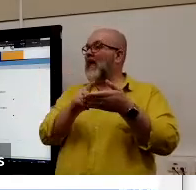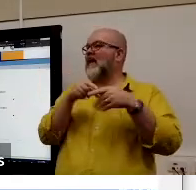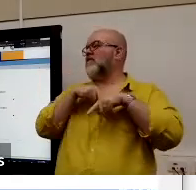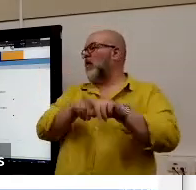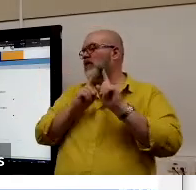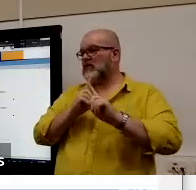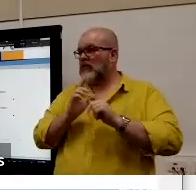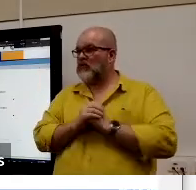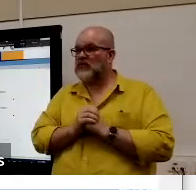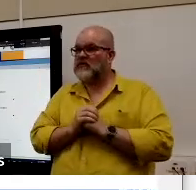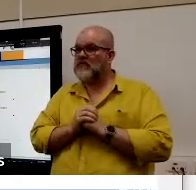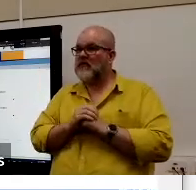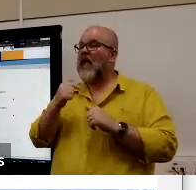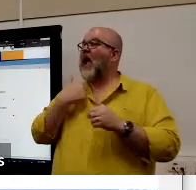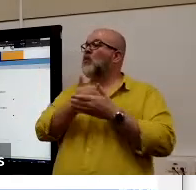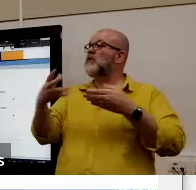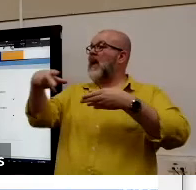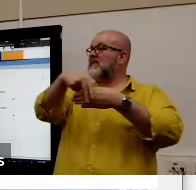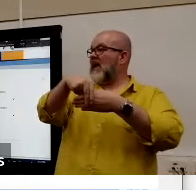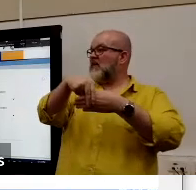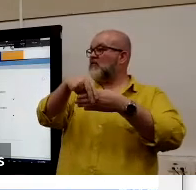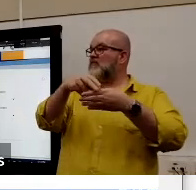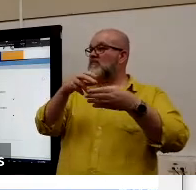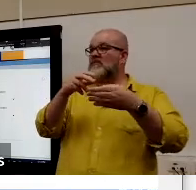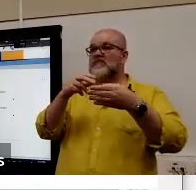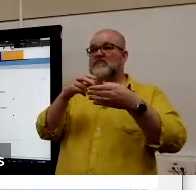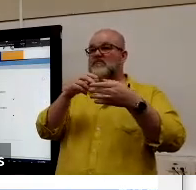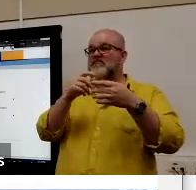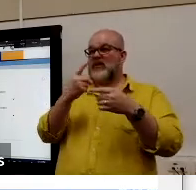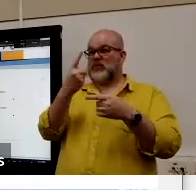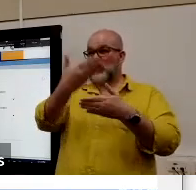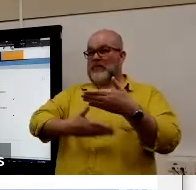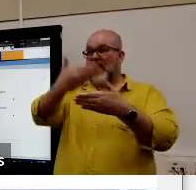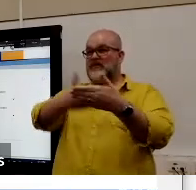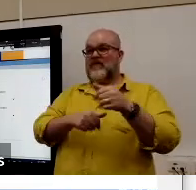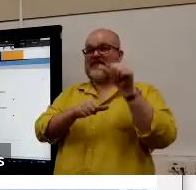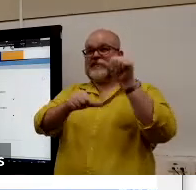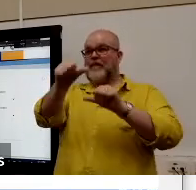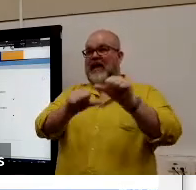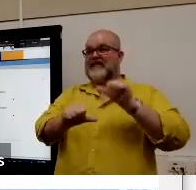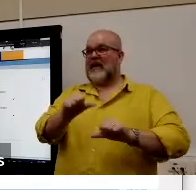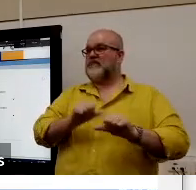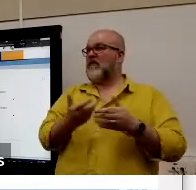Have a look and please follow the instructions and I usually do attach a page of step by